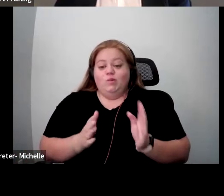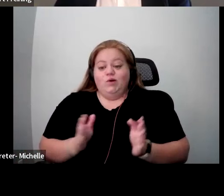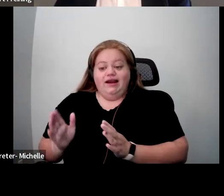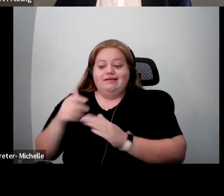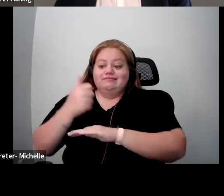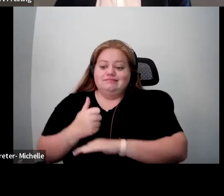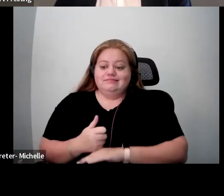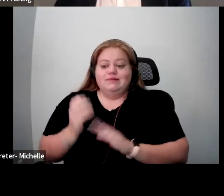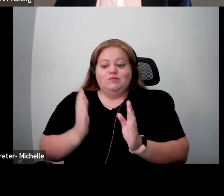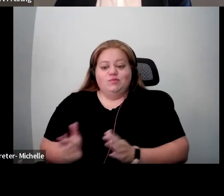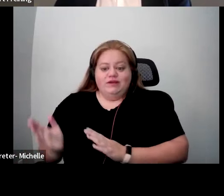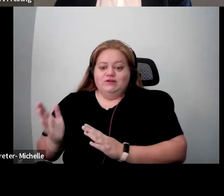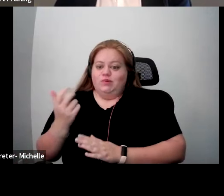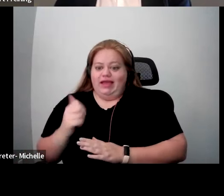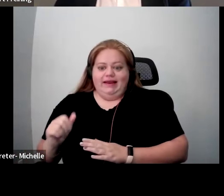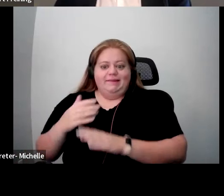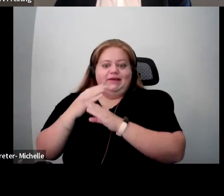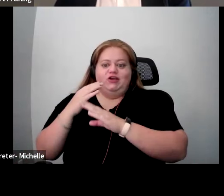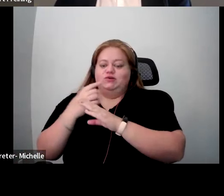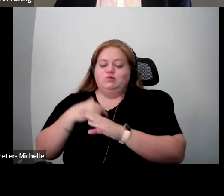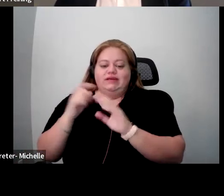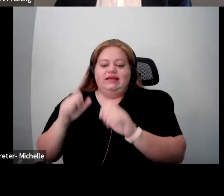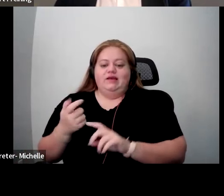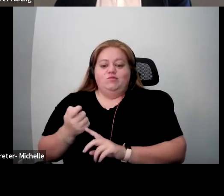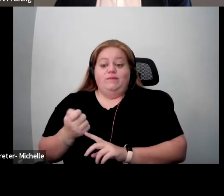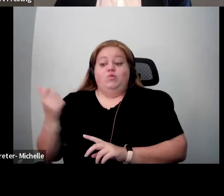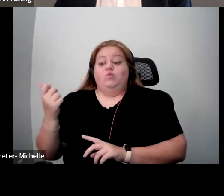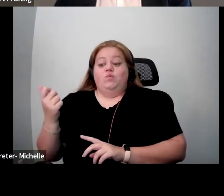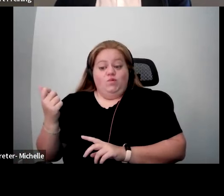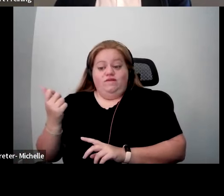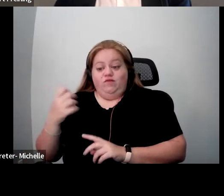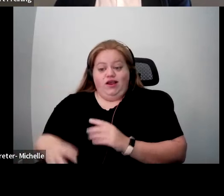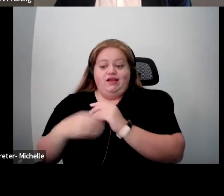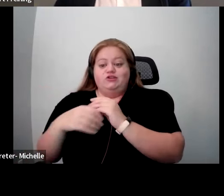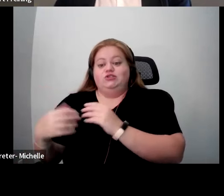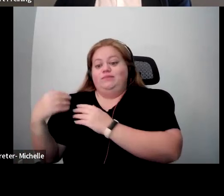And so any barriers we can remove there, any extra burdens